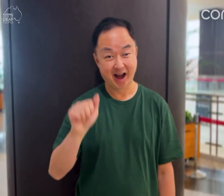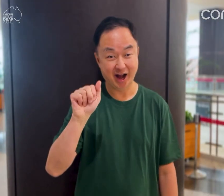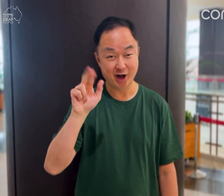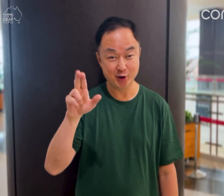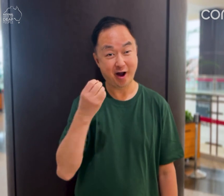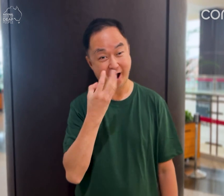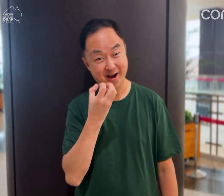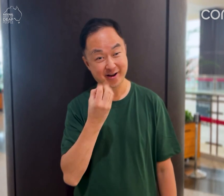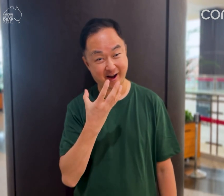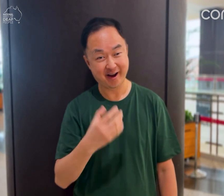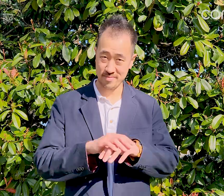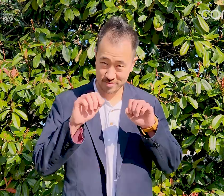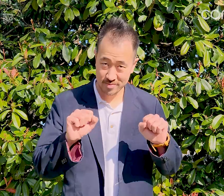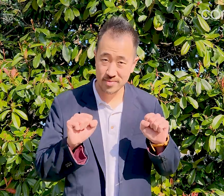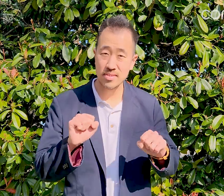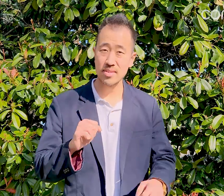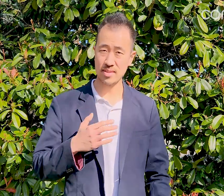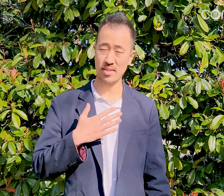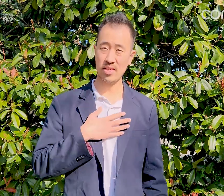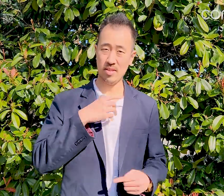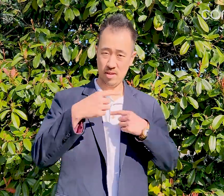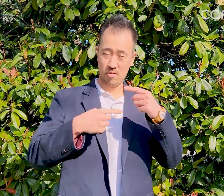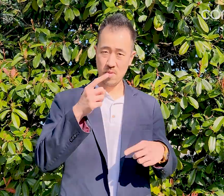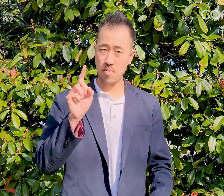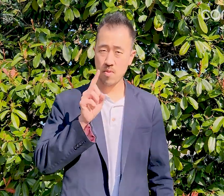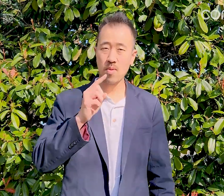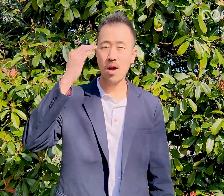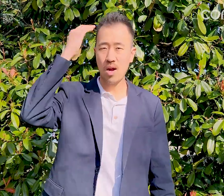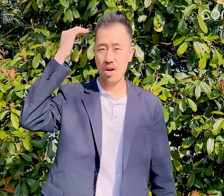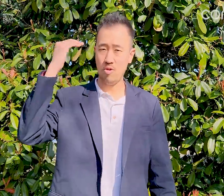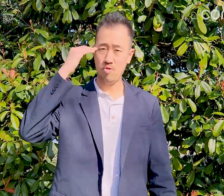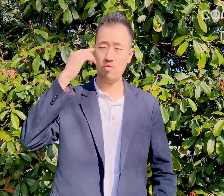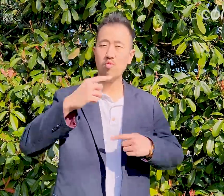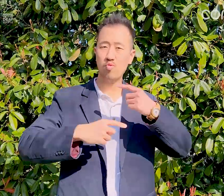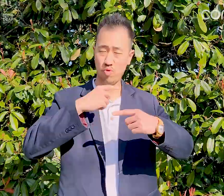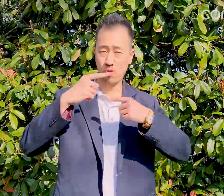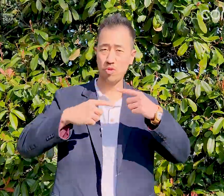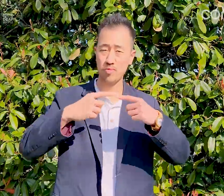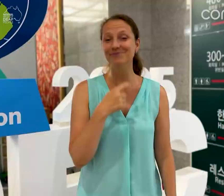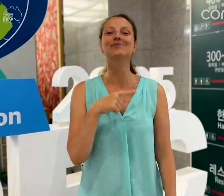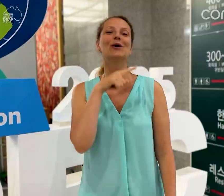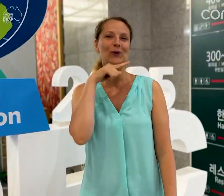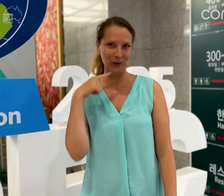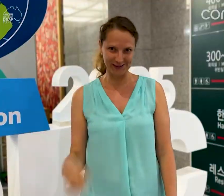Hong Kong Sign Language. Annyeonghaseyo! Korean Sign Language. Russian Sign Language.